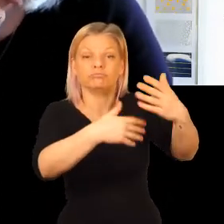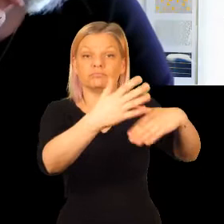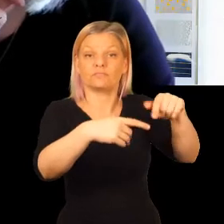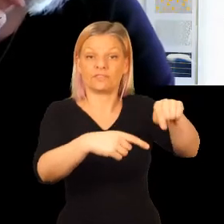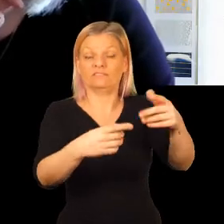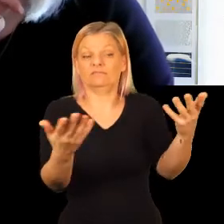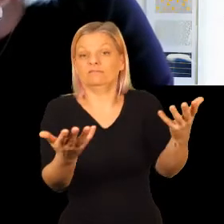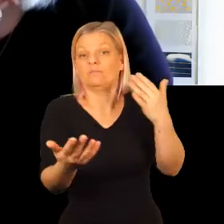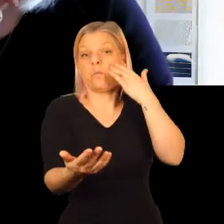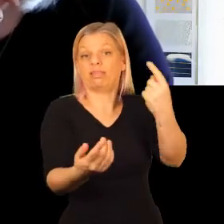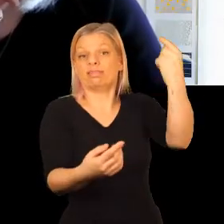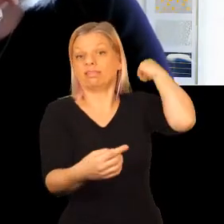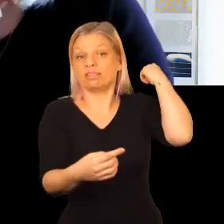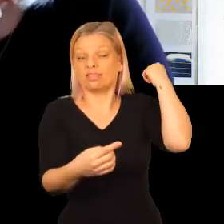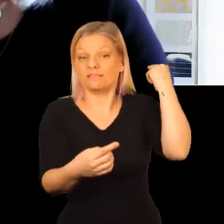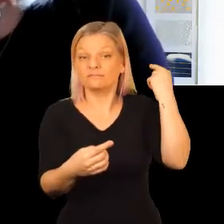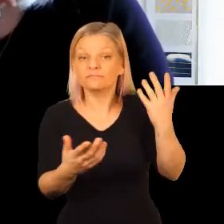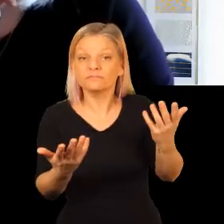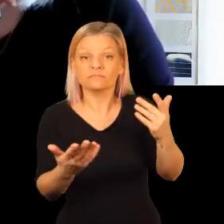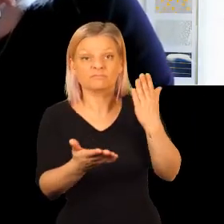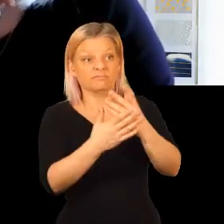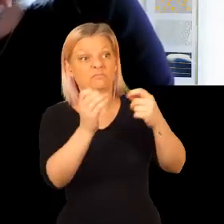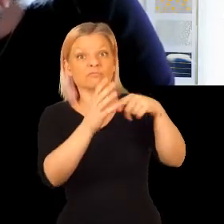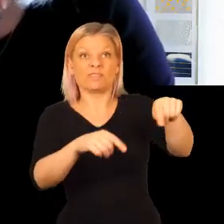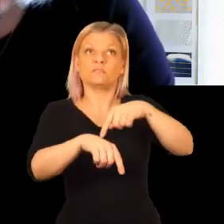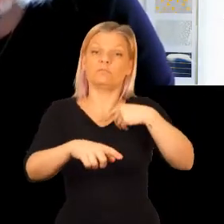manage peer support groups and that's obviously when i was at new horizons prior to that i've